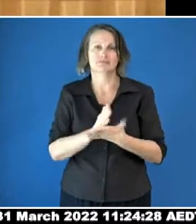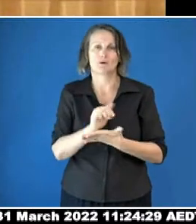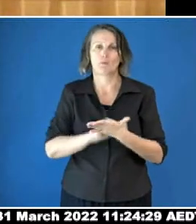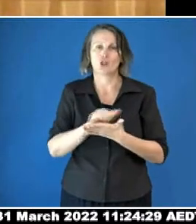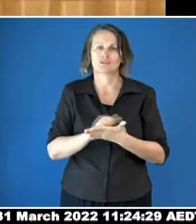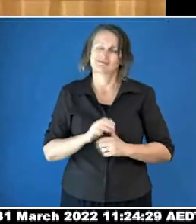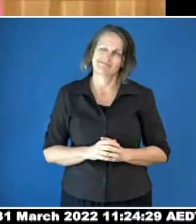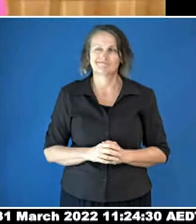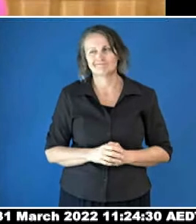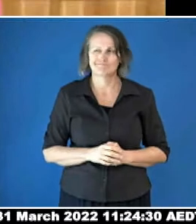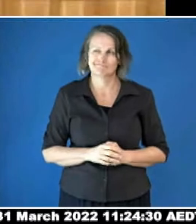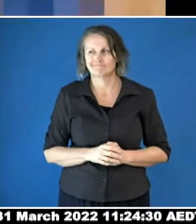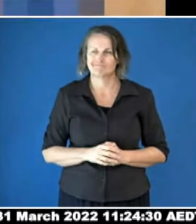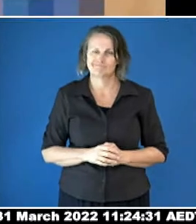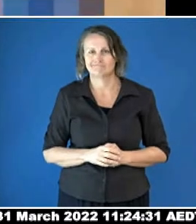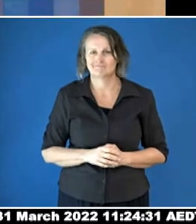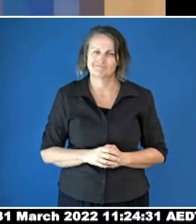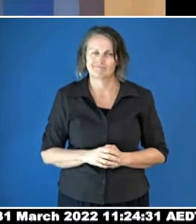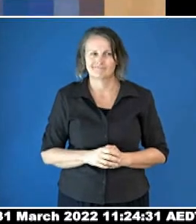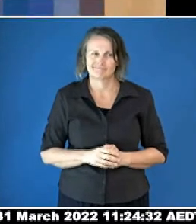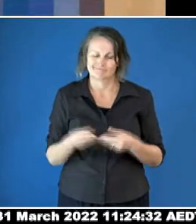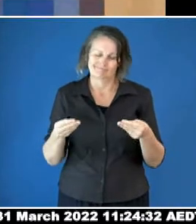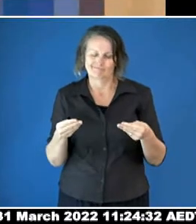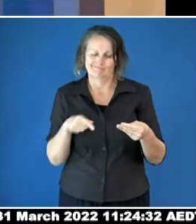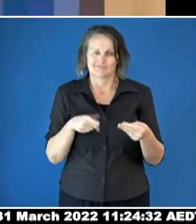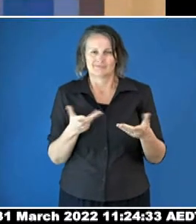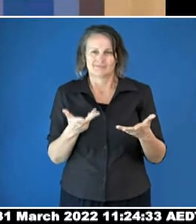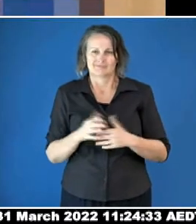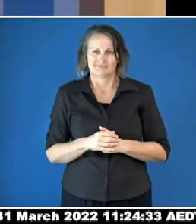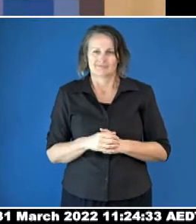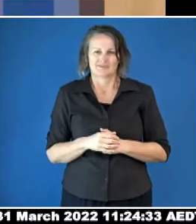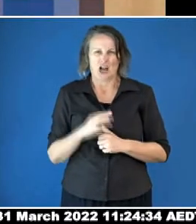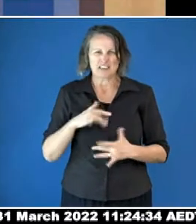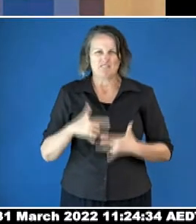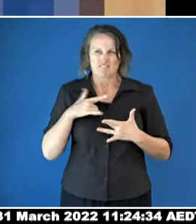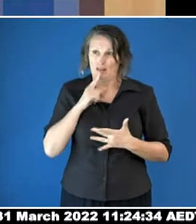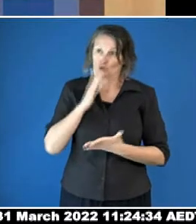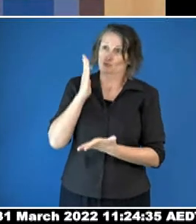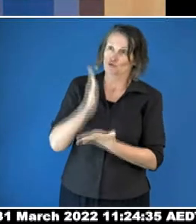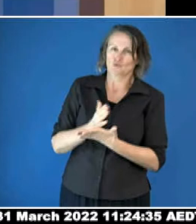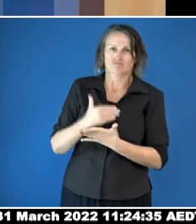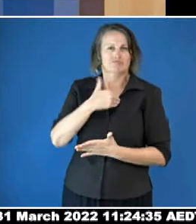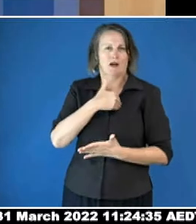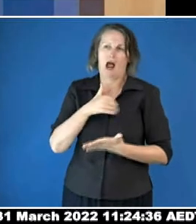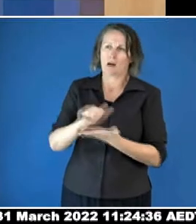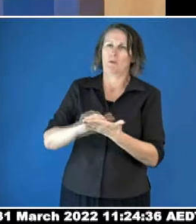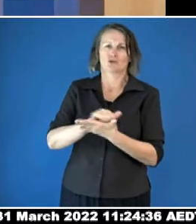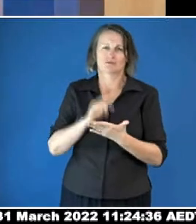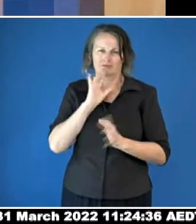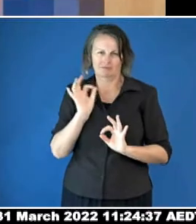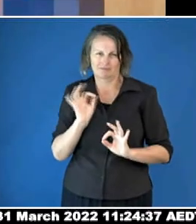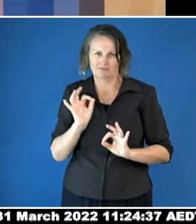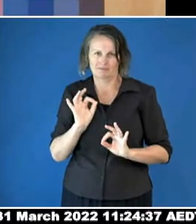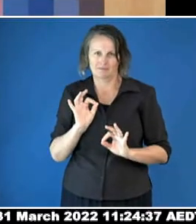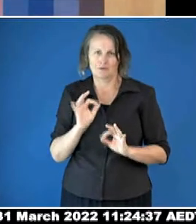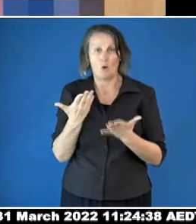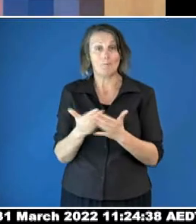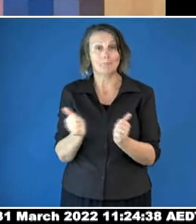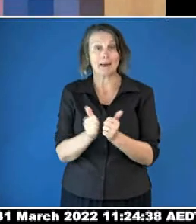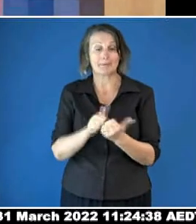apology? NIKY'S MUM: I didn't feel that - you know, it was on paper but it